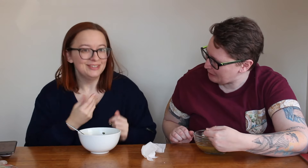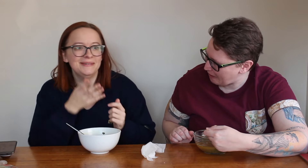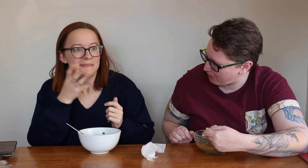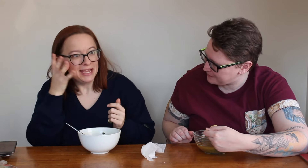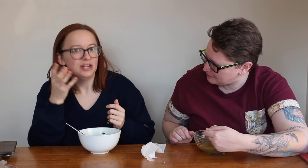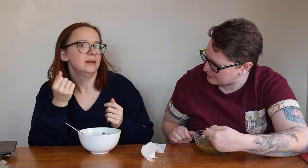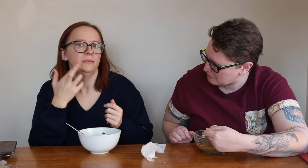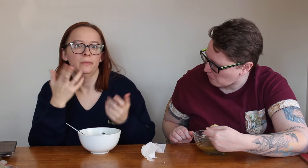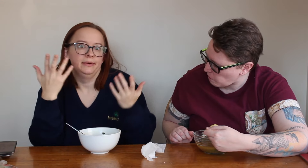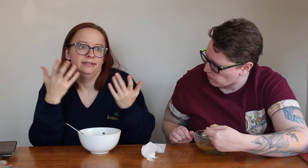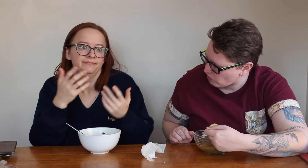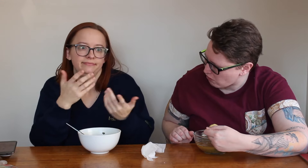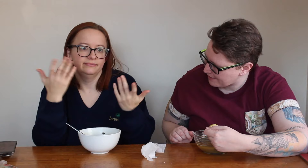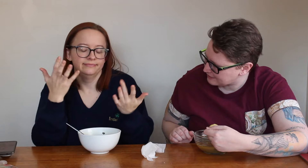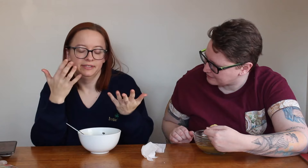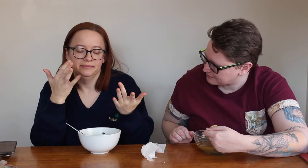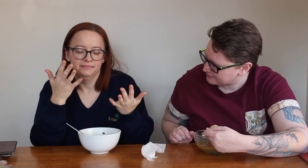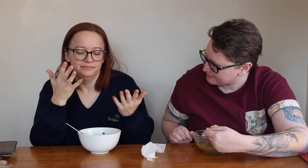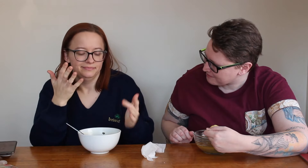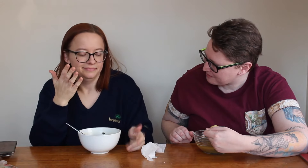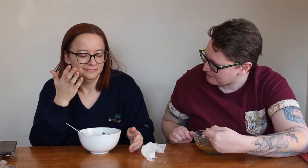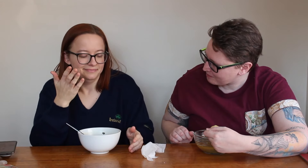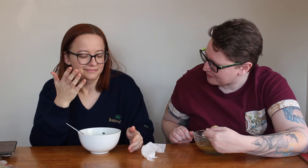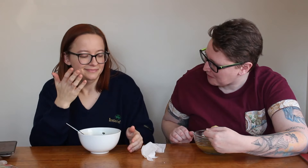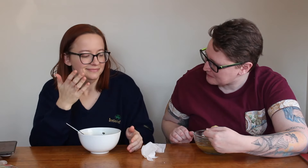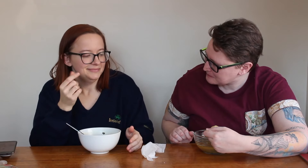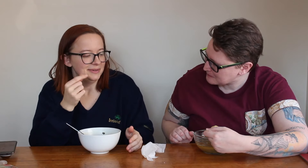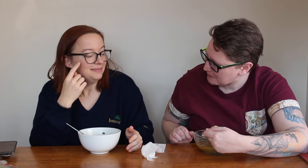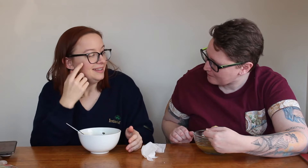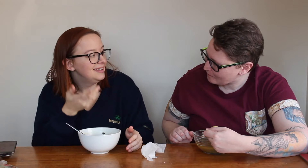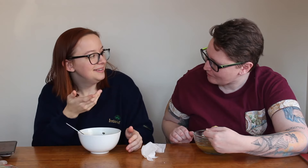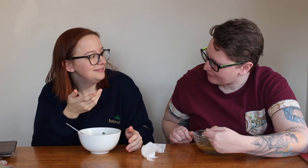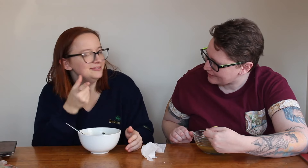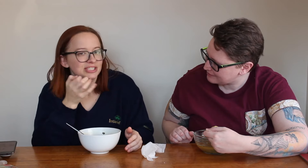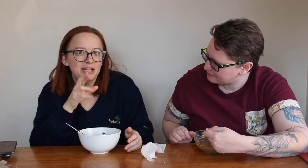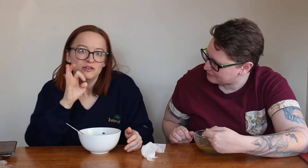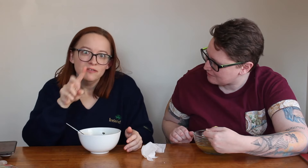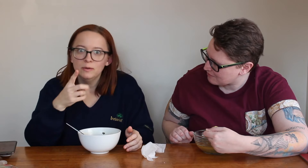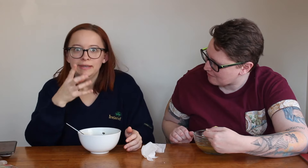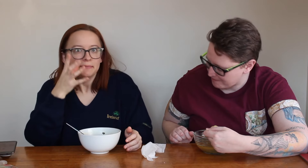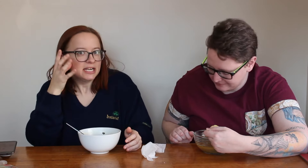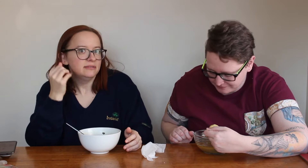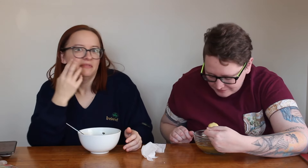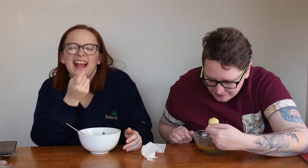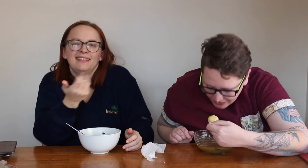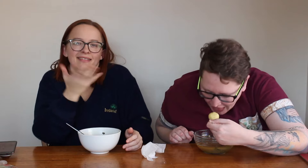He'll have a lot of friends that will have either two moms or two dads or it could be a queer parent, excuse me, transgender -